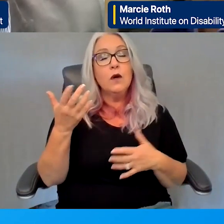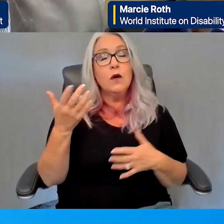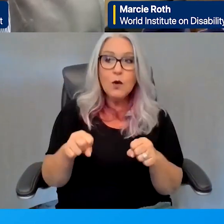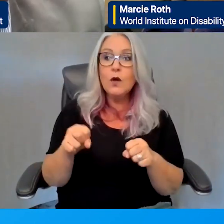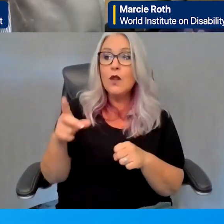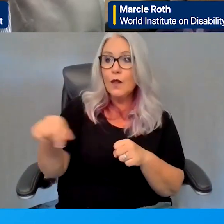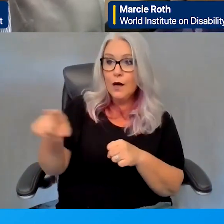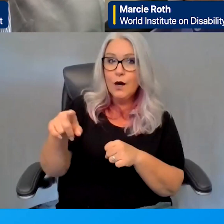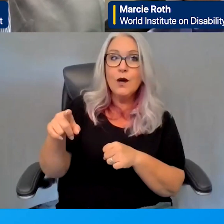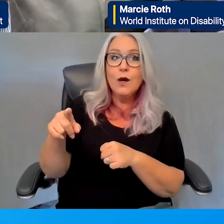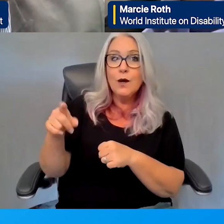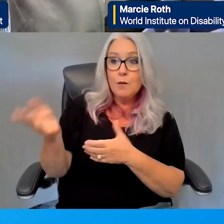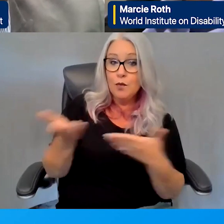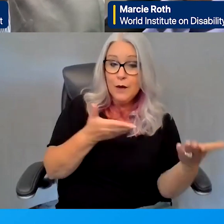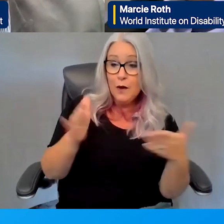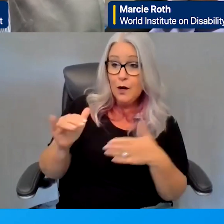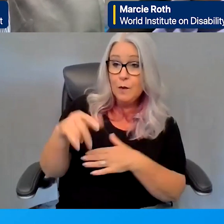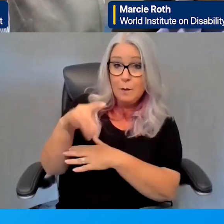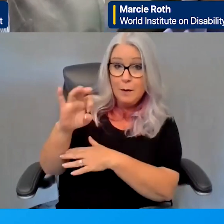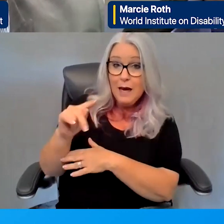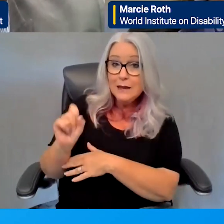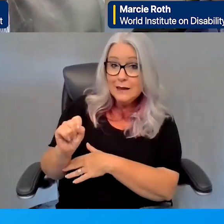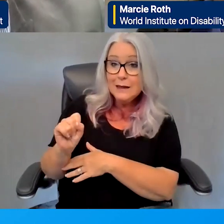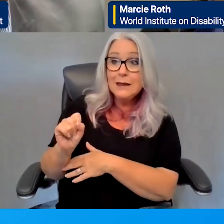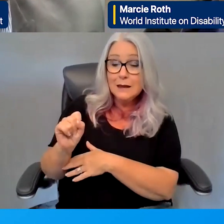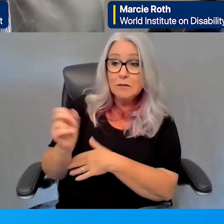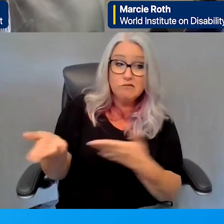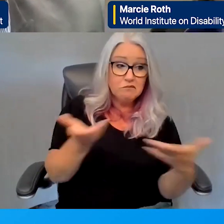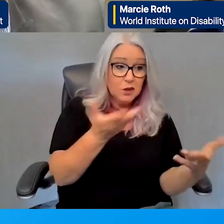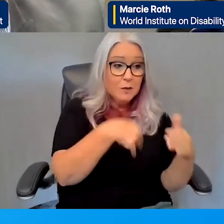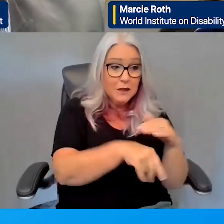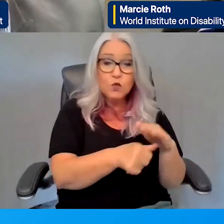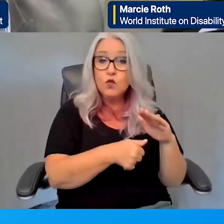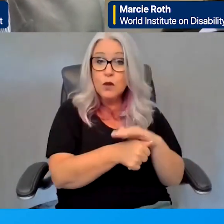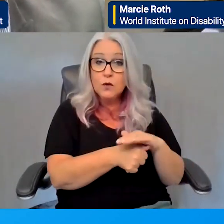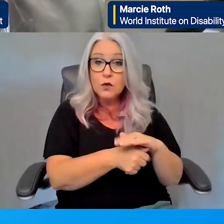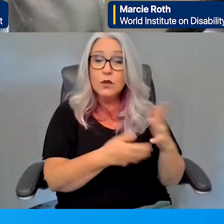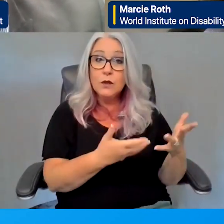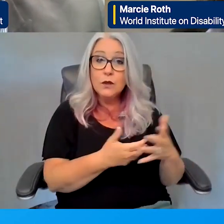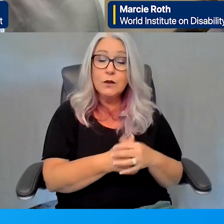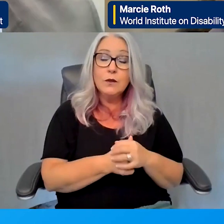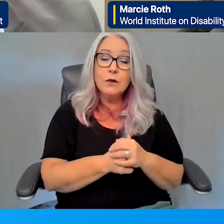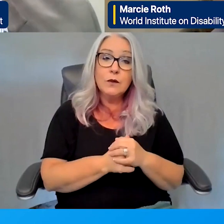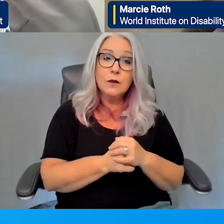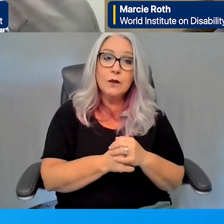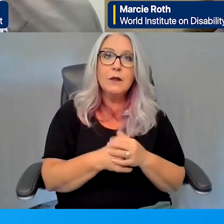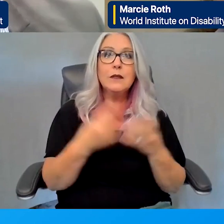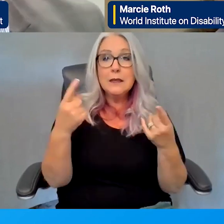pet into shelters. And so, you know, suddenly service animals